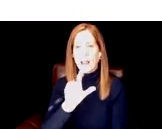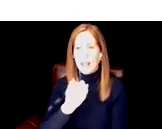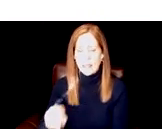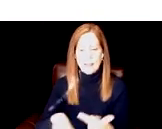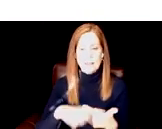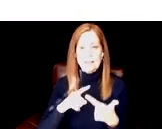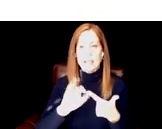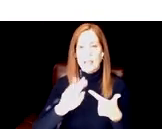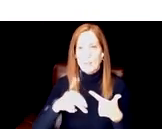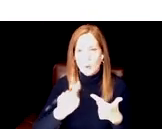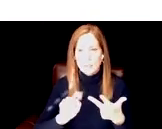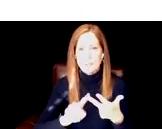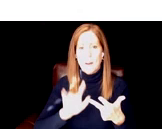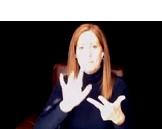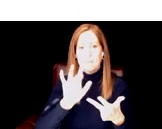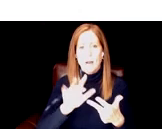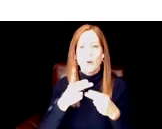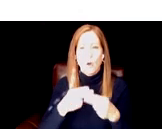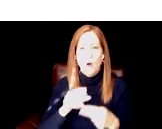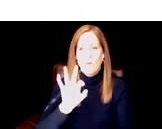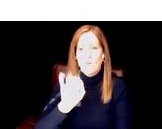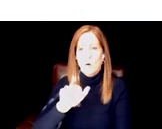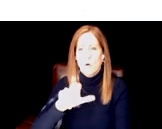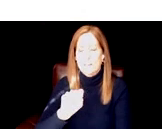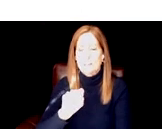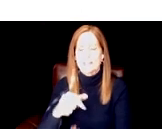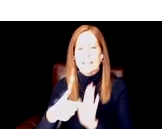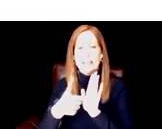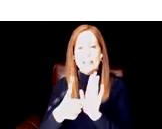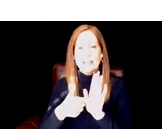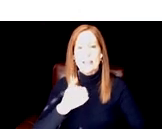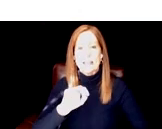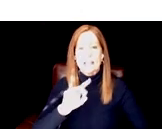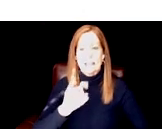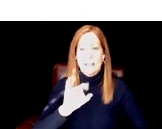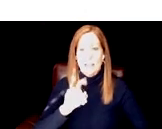These outlines are called focus indicators. Focus indicators help people know which element